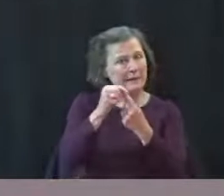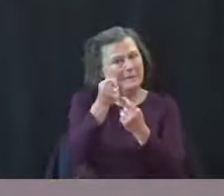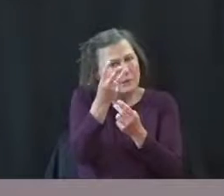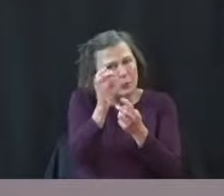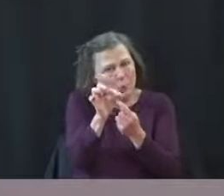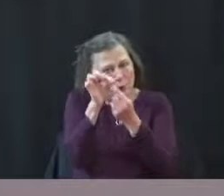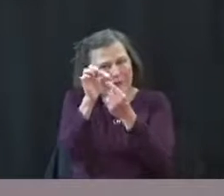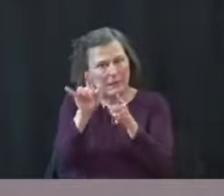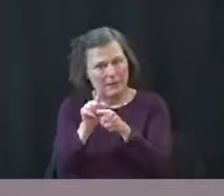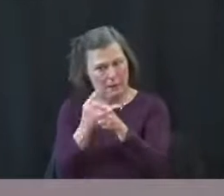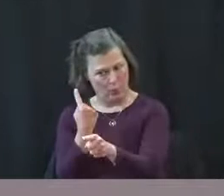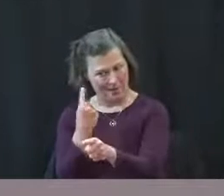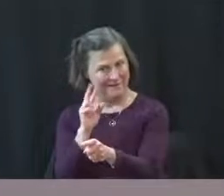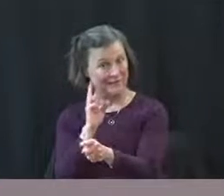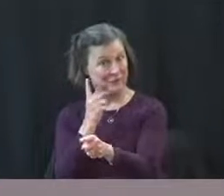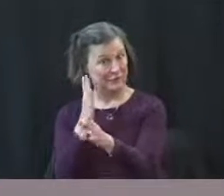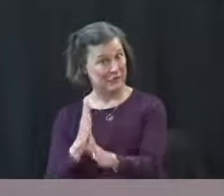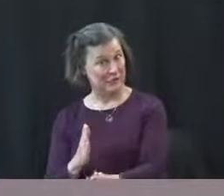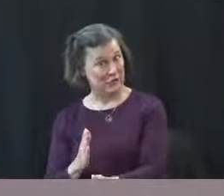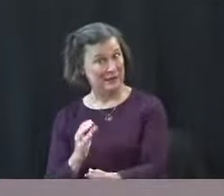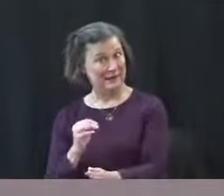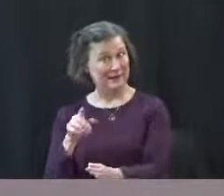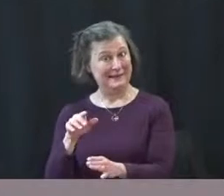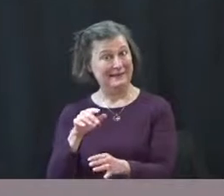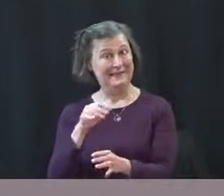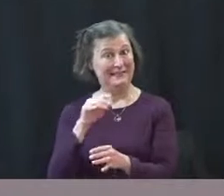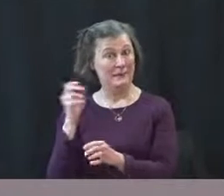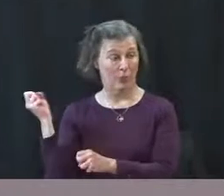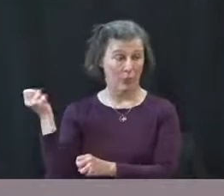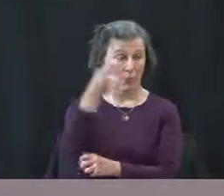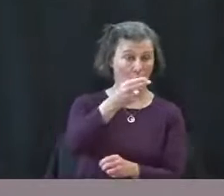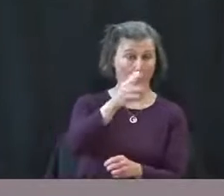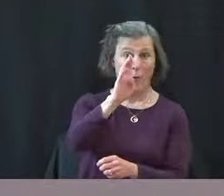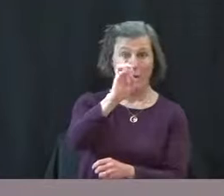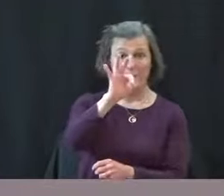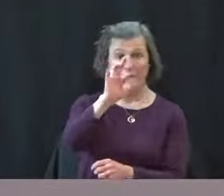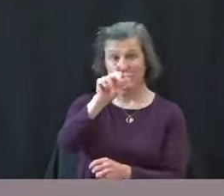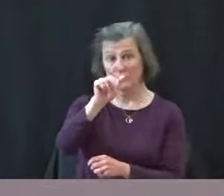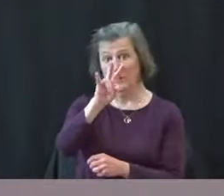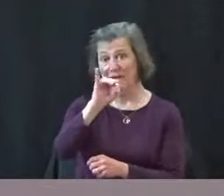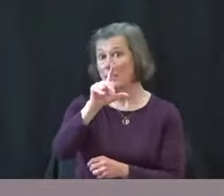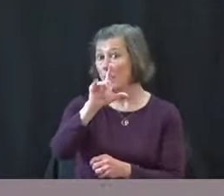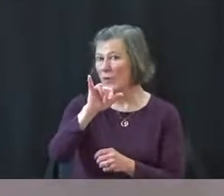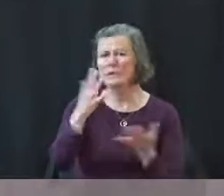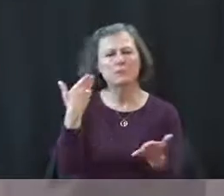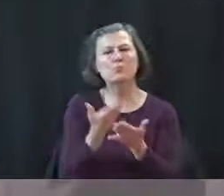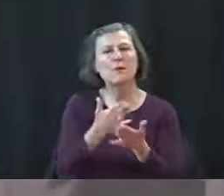the vegetarian and his flying beef ravioli act, only proves my point.